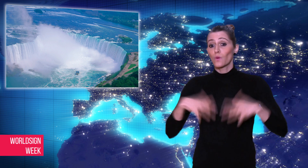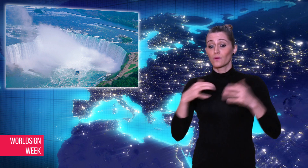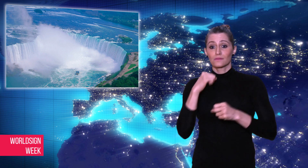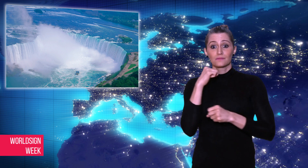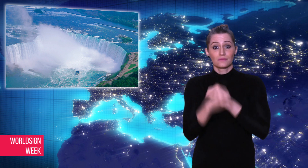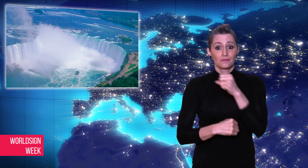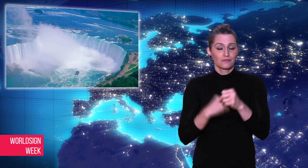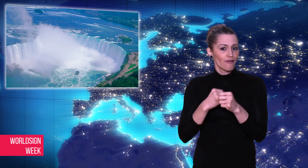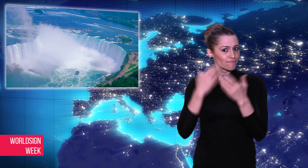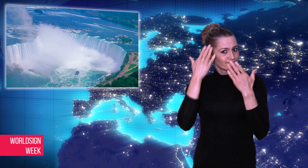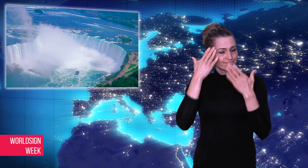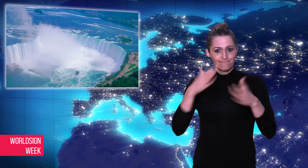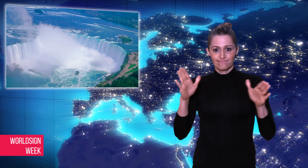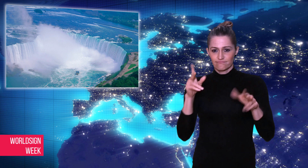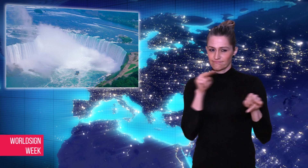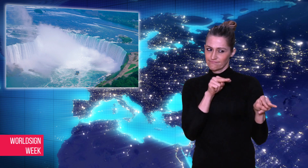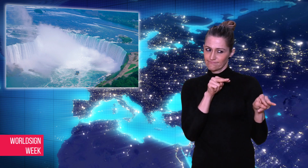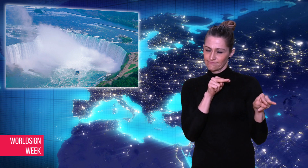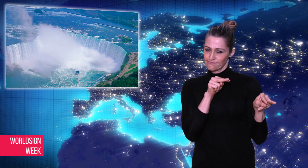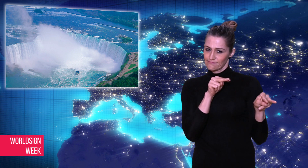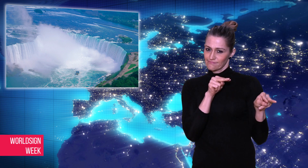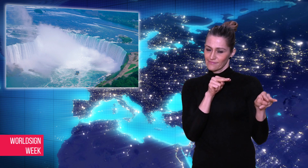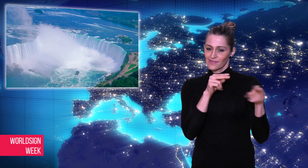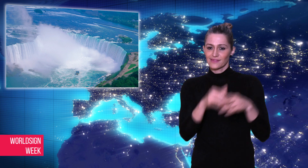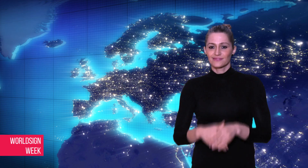months, or years.